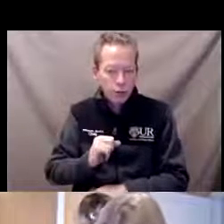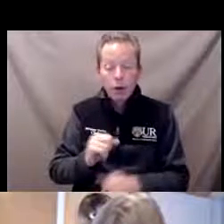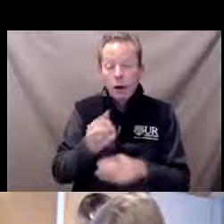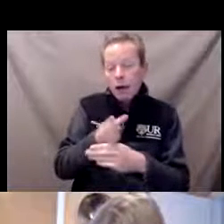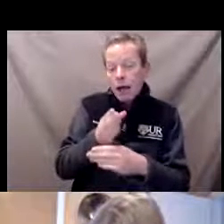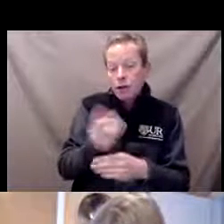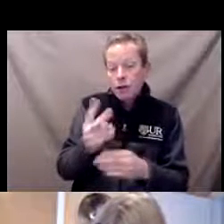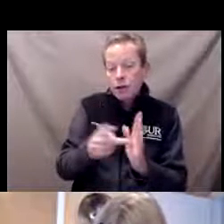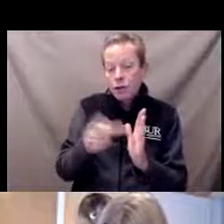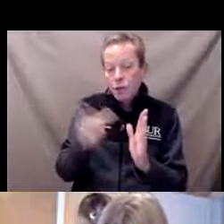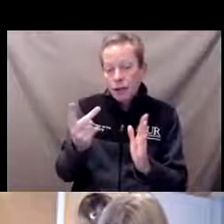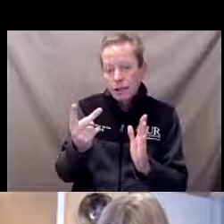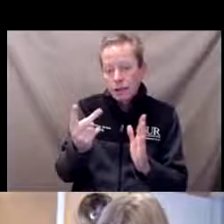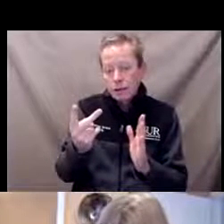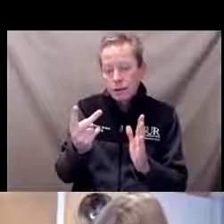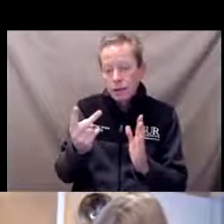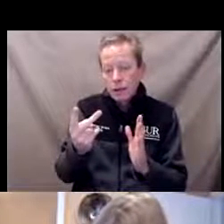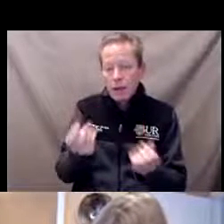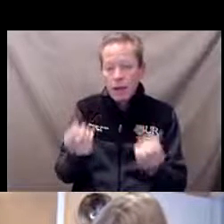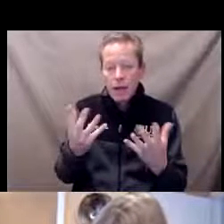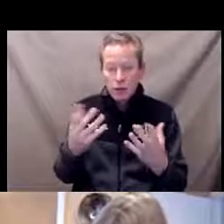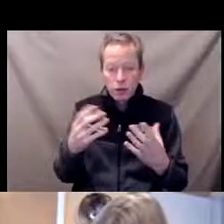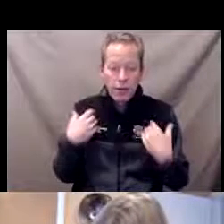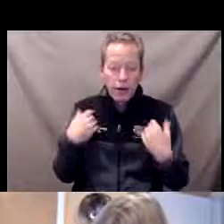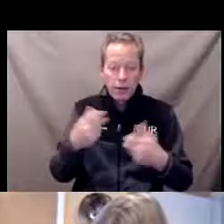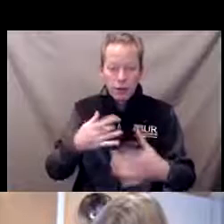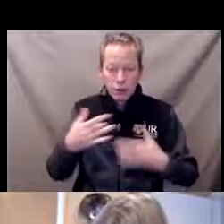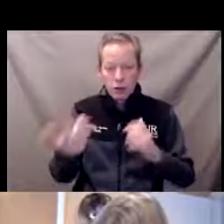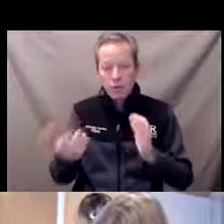the number of health concerns compared to people without intellectual disabilities